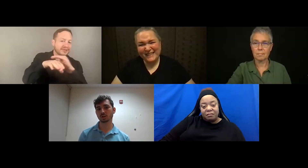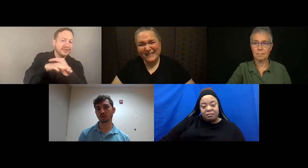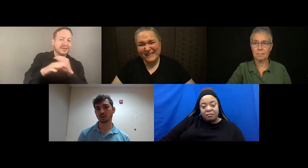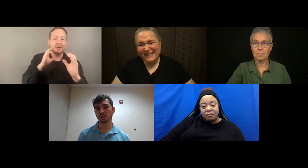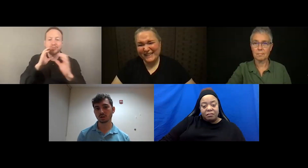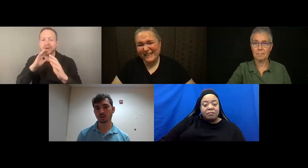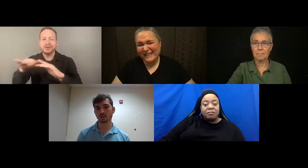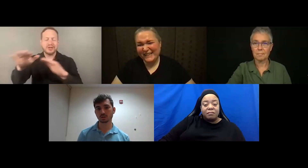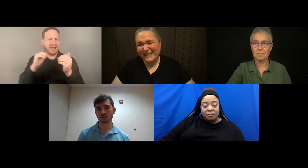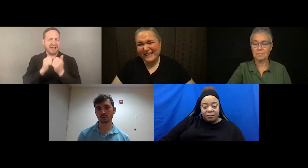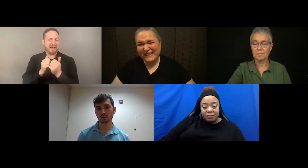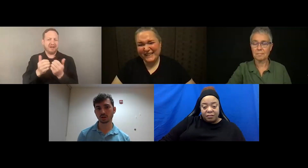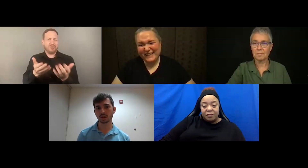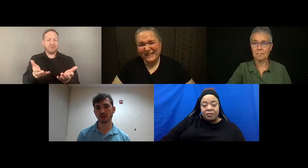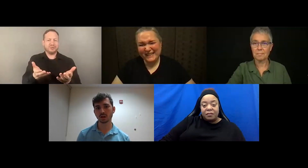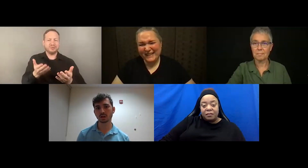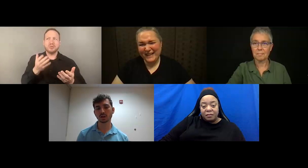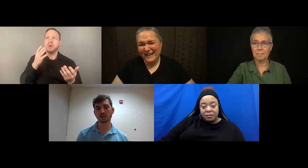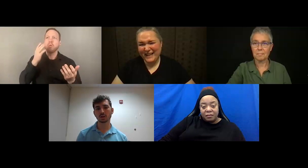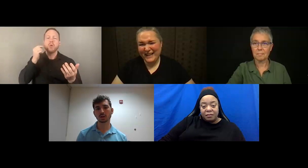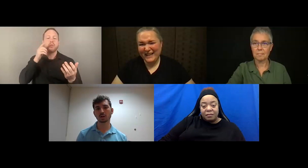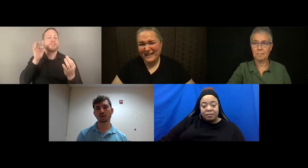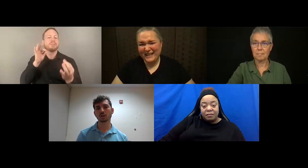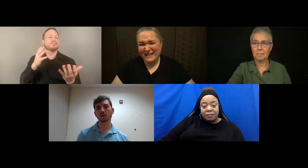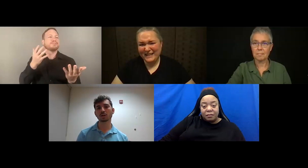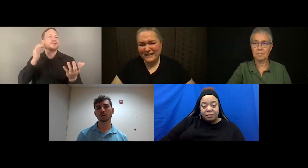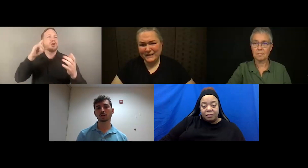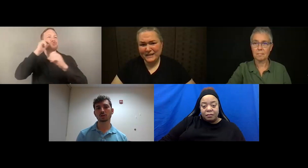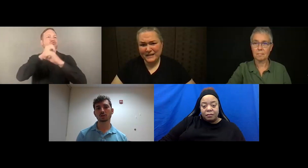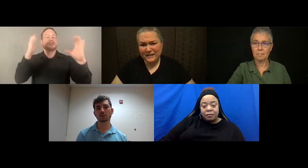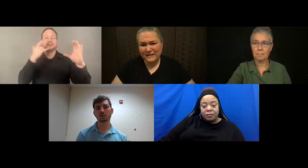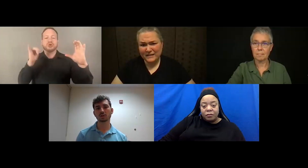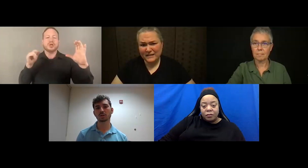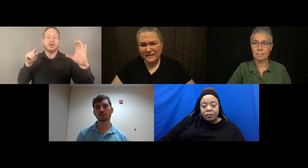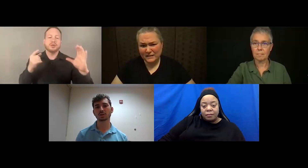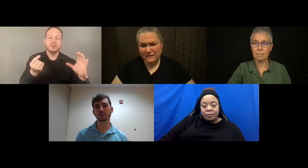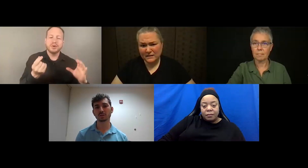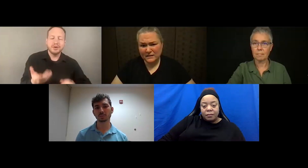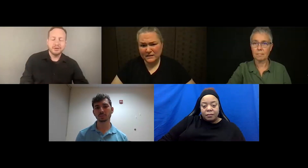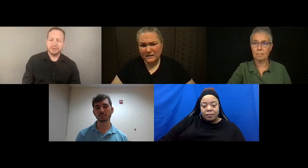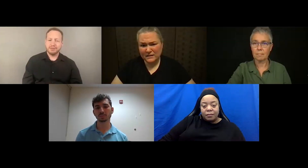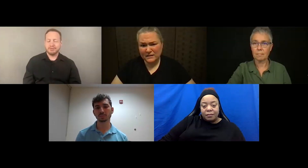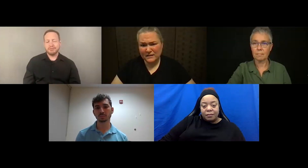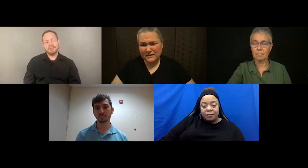How would you use it to access communication? What would your dream world look like?